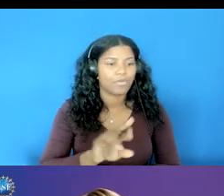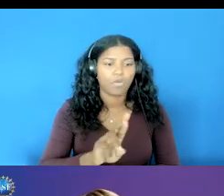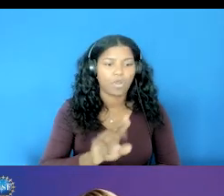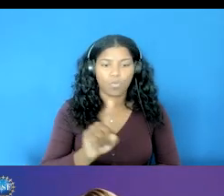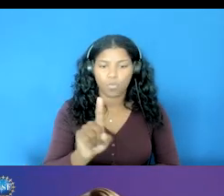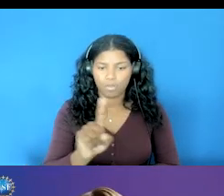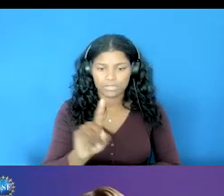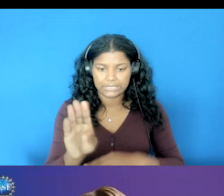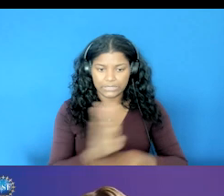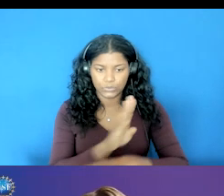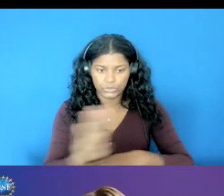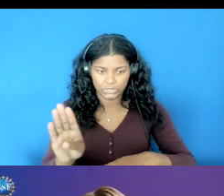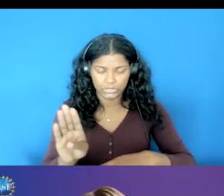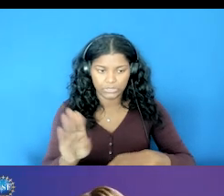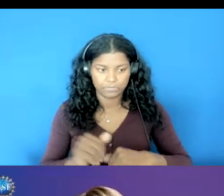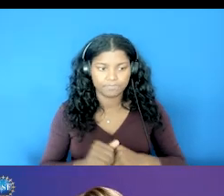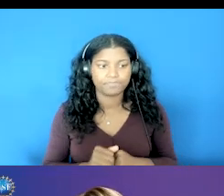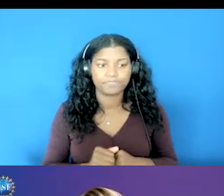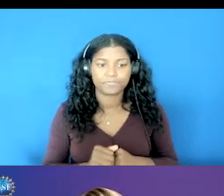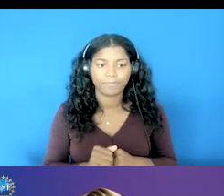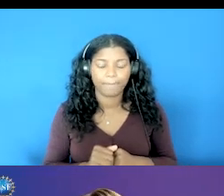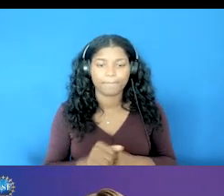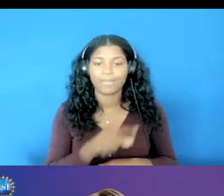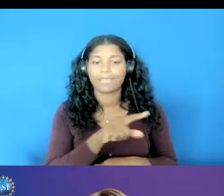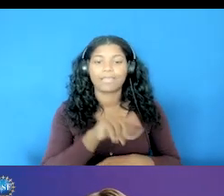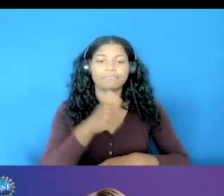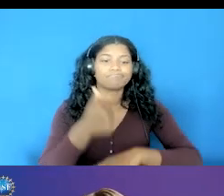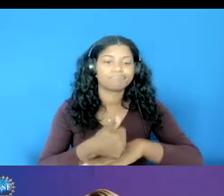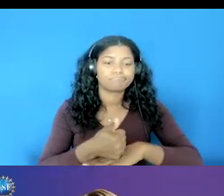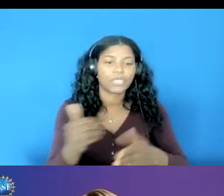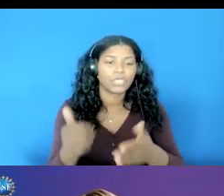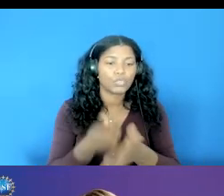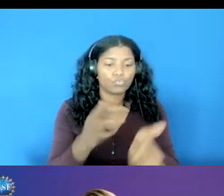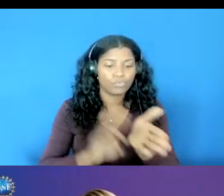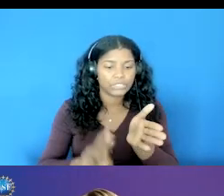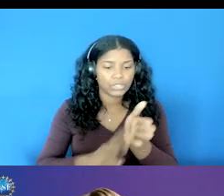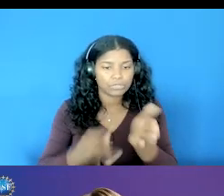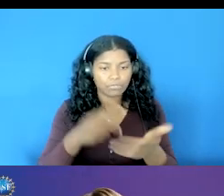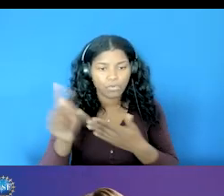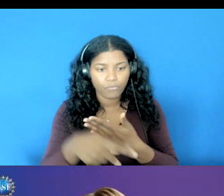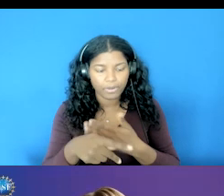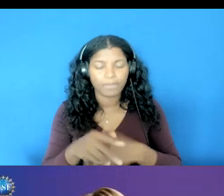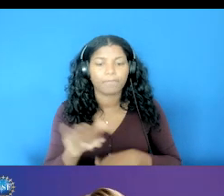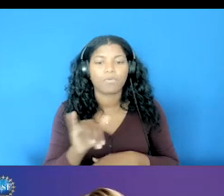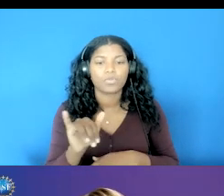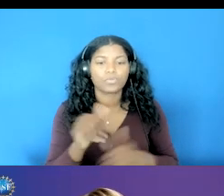It enables the establishment of research programs for these new faculty and it enriches the undergraduate research experience